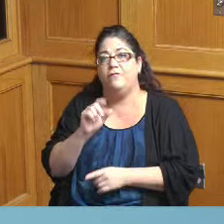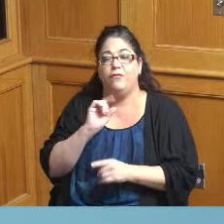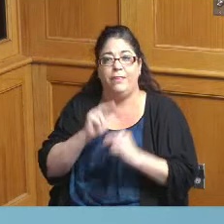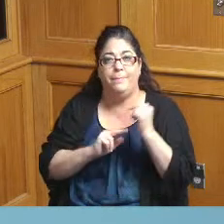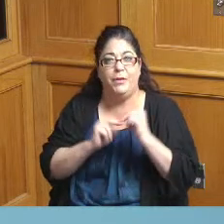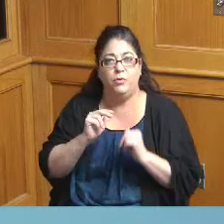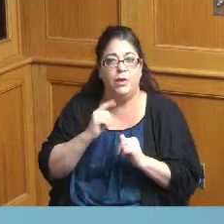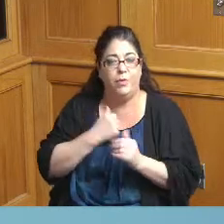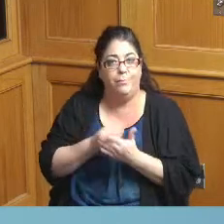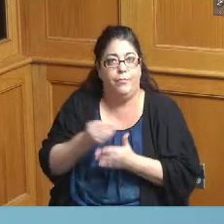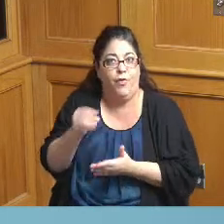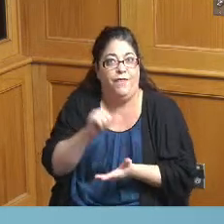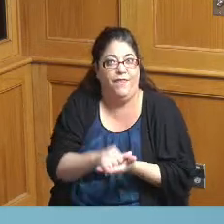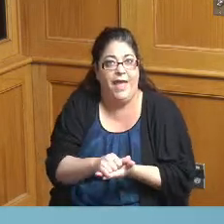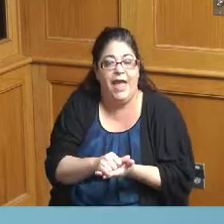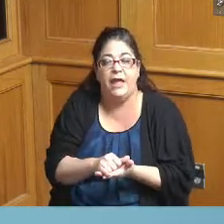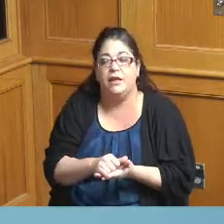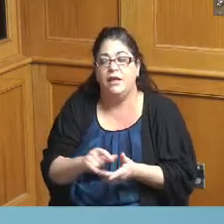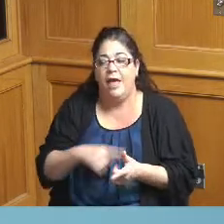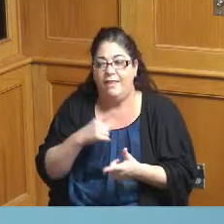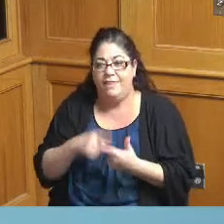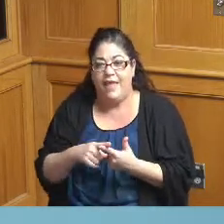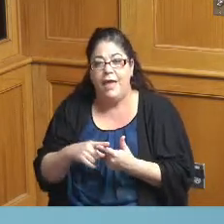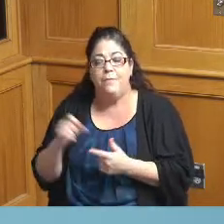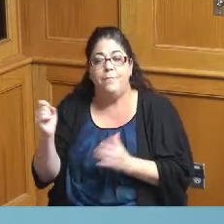and we've transferred money back to the general fund to cover when they needed money